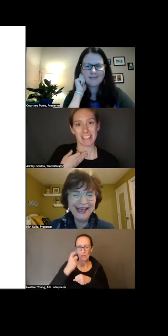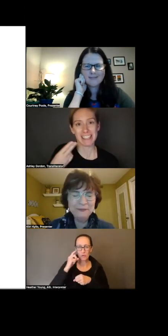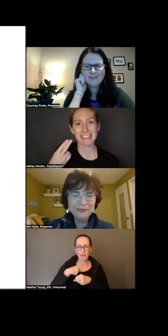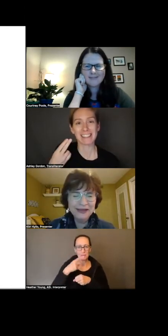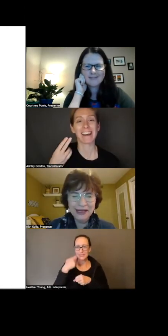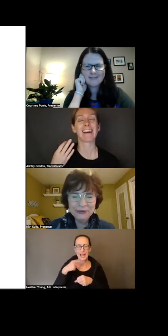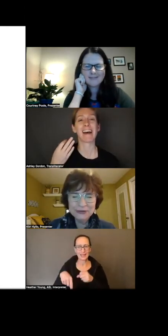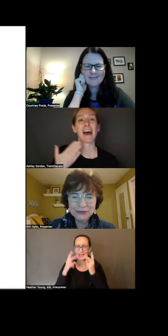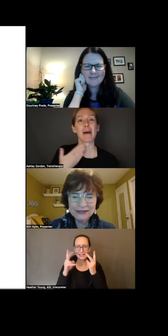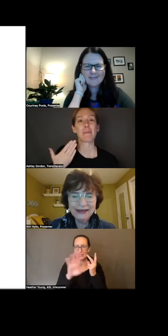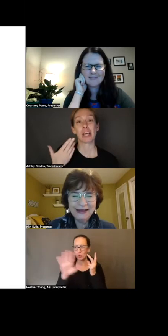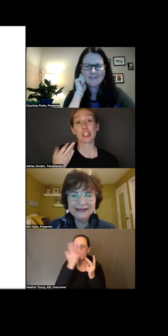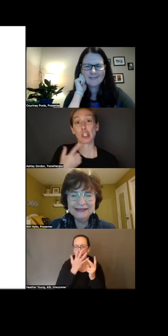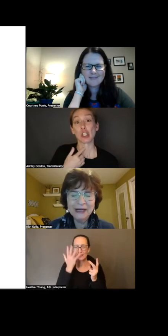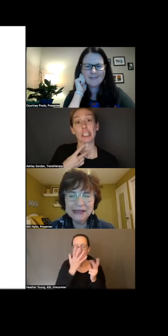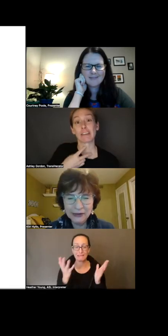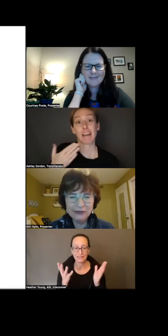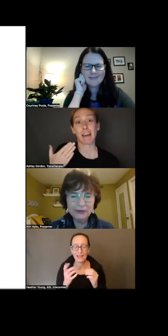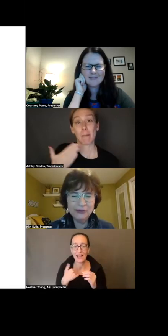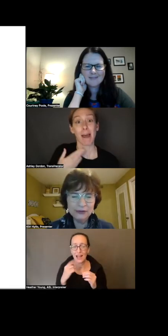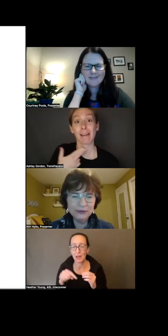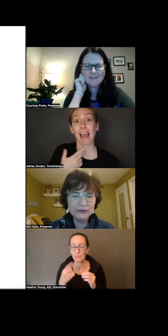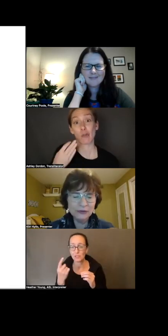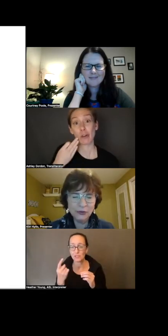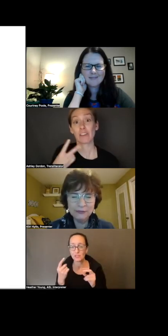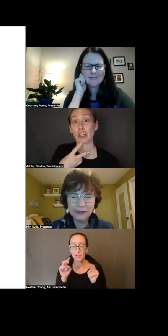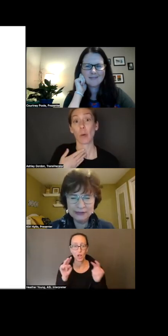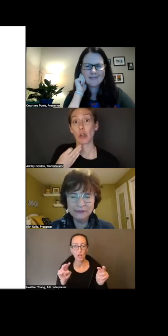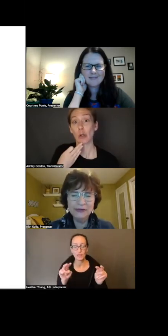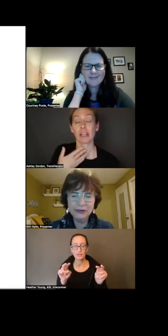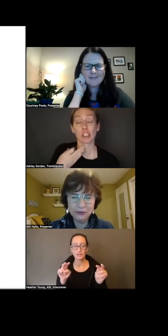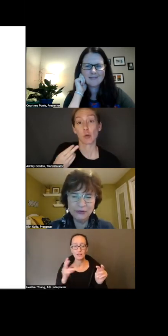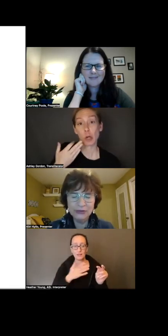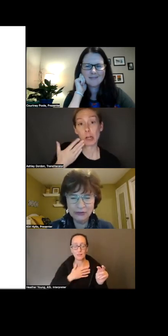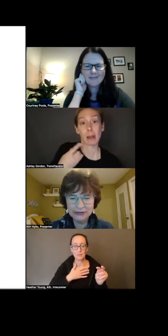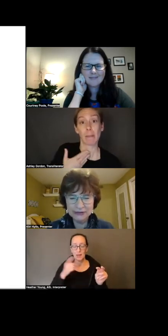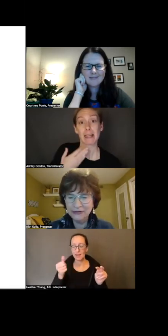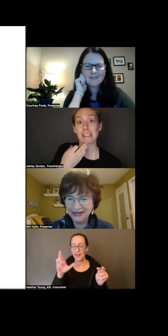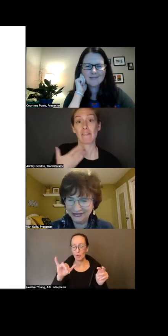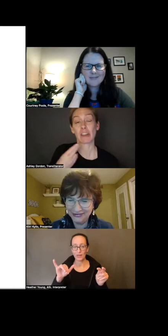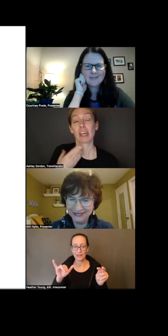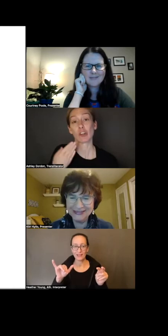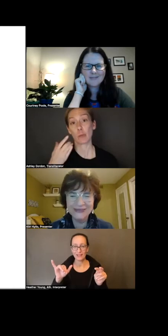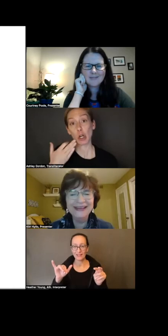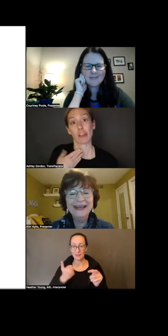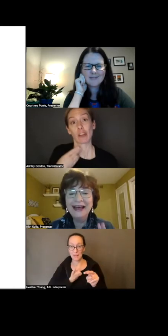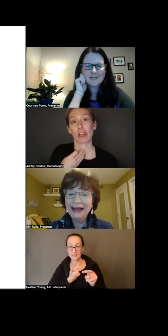I'm just looking at my gallery view, includes Courtney and myself and the interpreter and the translator, so.